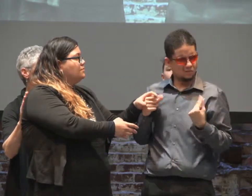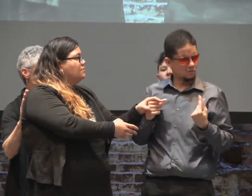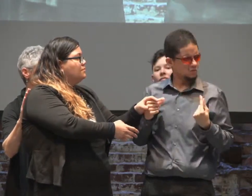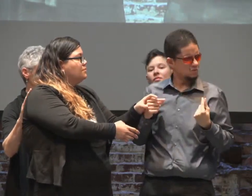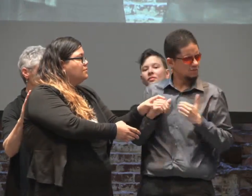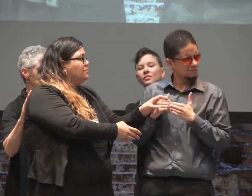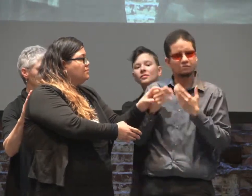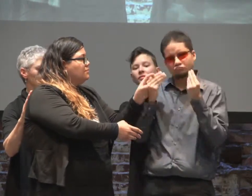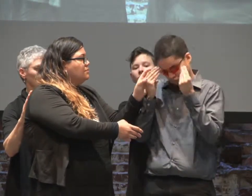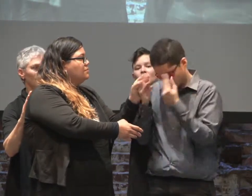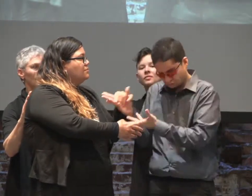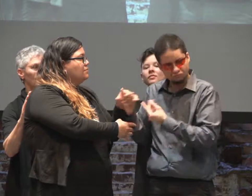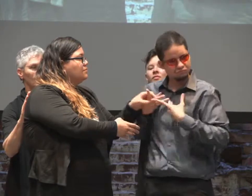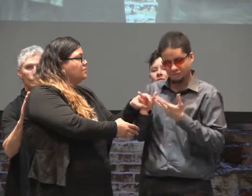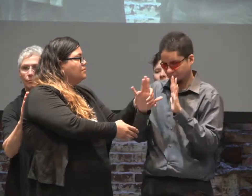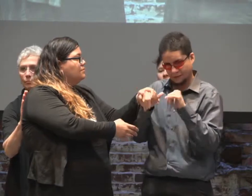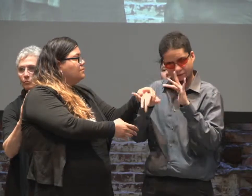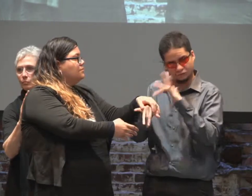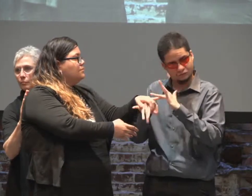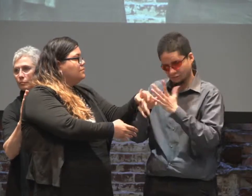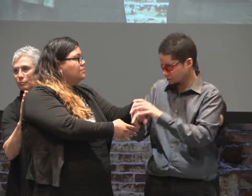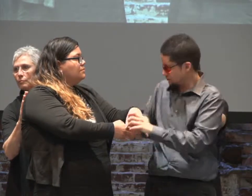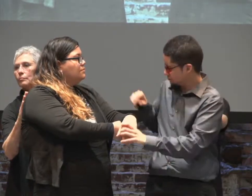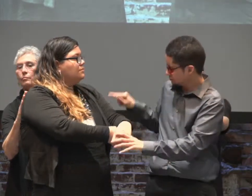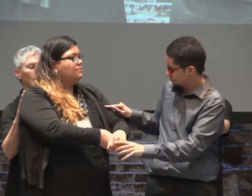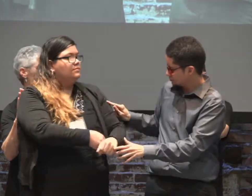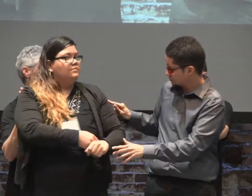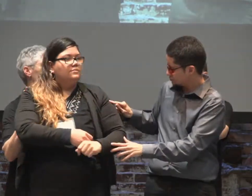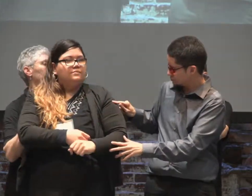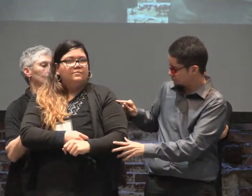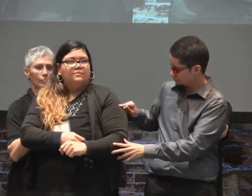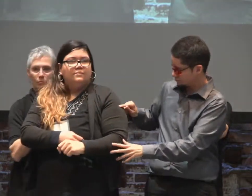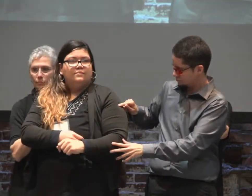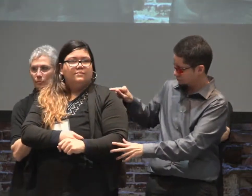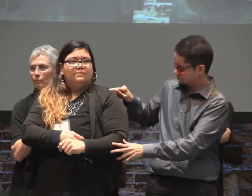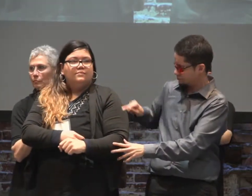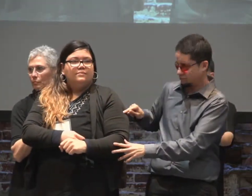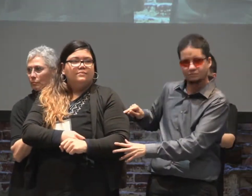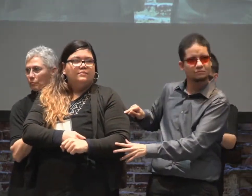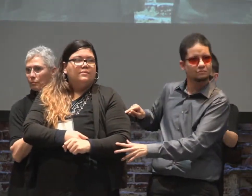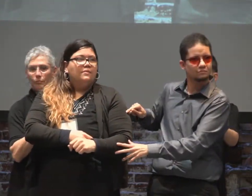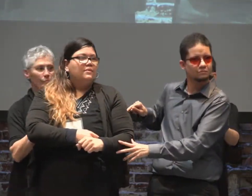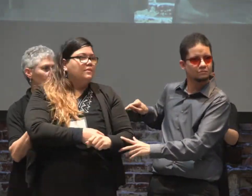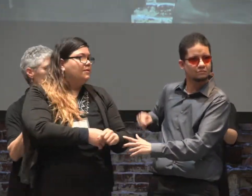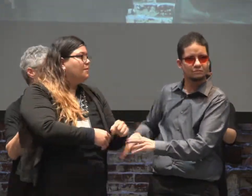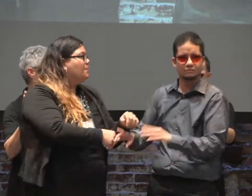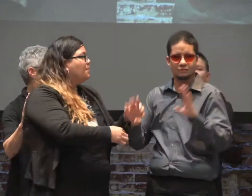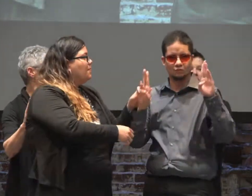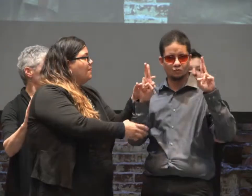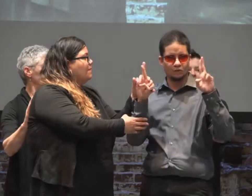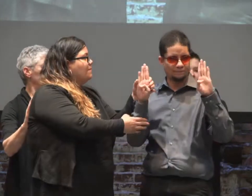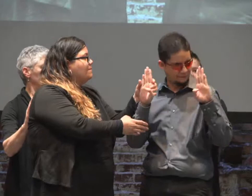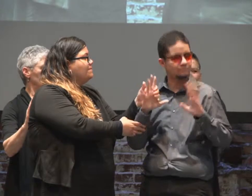that you're leaving the group, otherwise we're unaware that someone has left the particular group. You could also use this gesture,